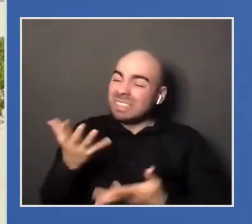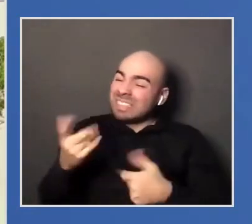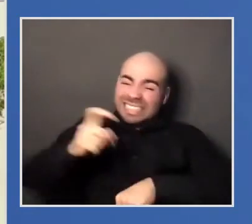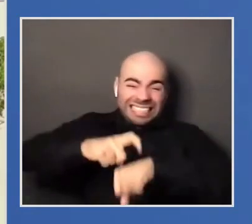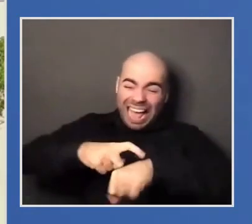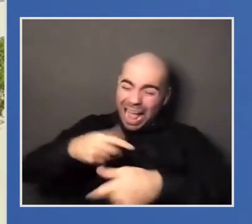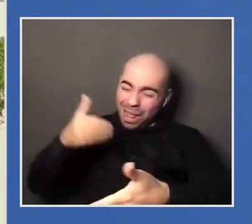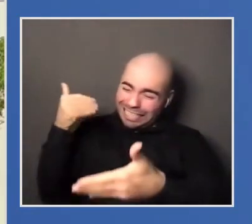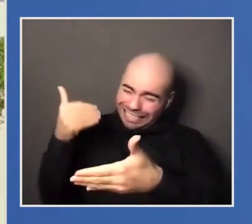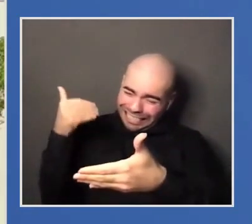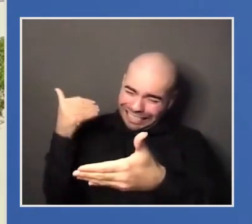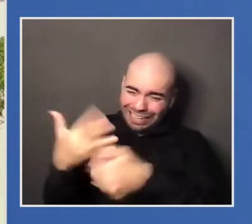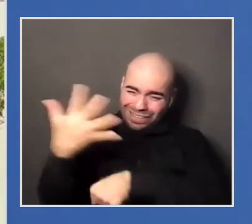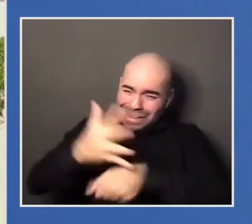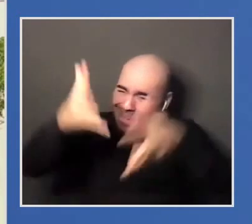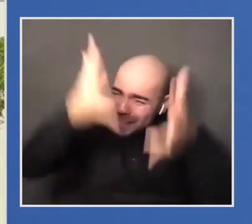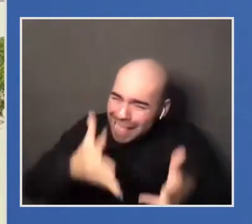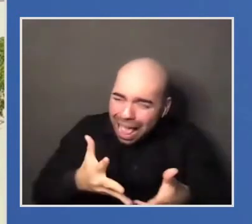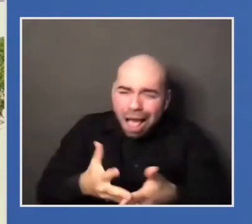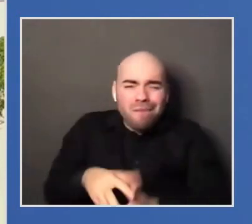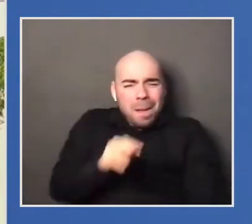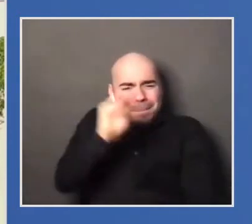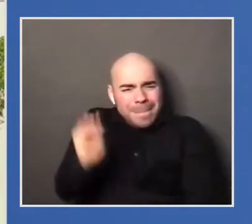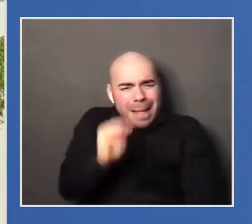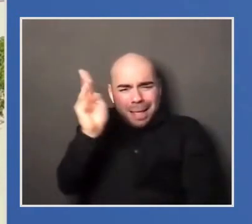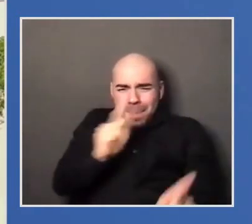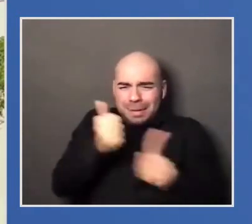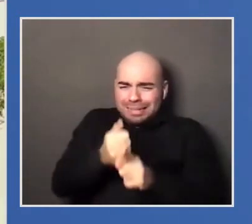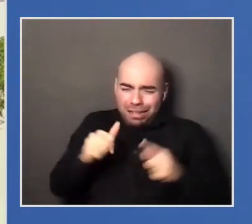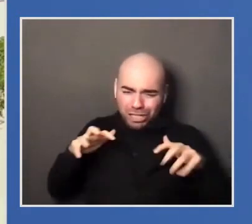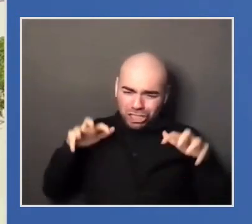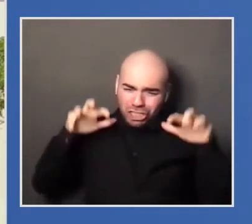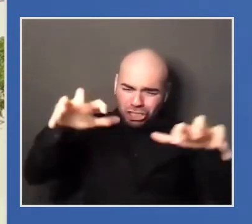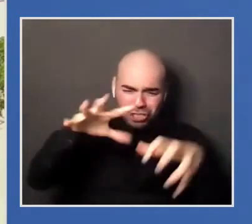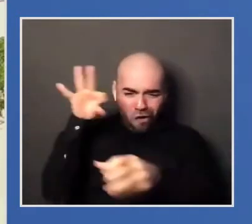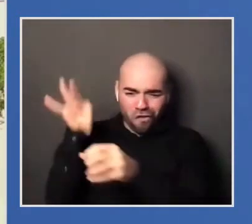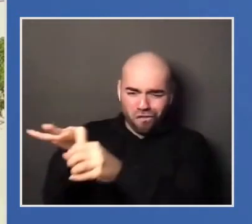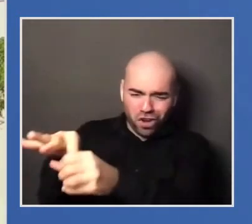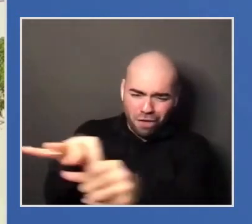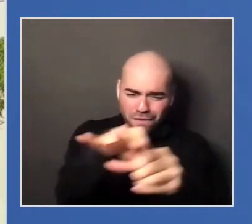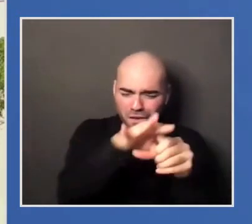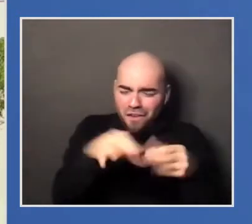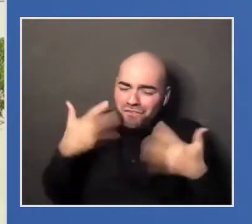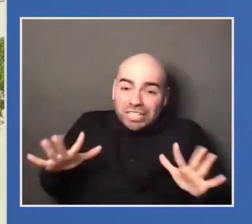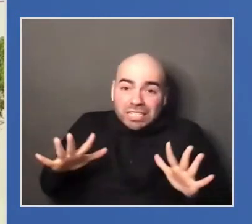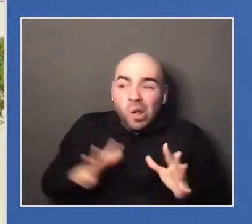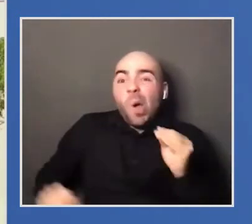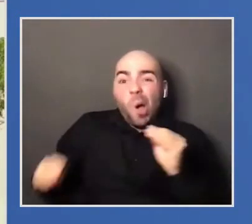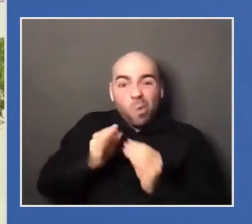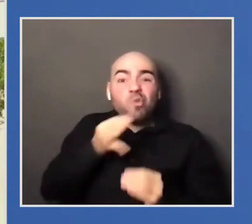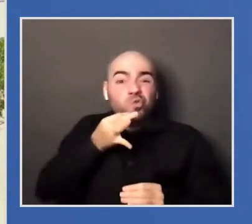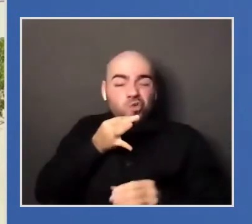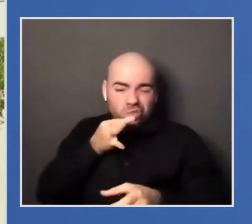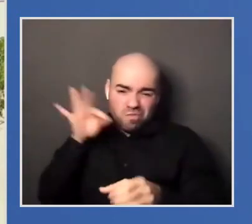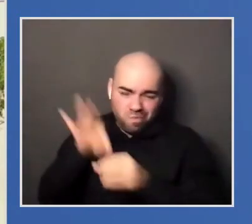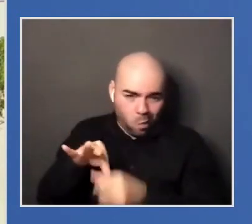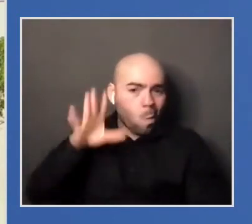DICTATORSHIPS. COUPLETS TO TALK. BUT HE DOES NOT CARE ABOUT CUBAN AND